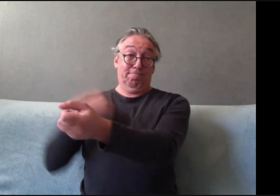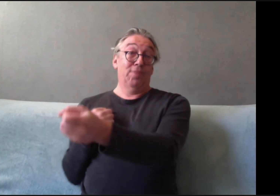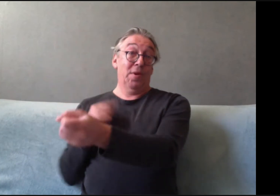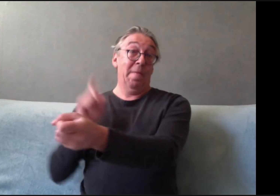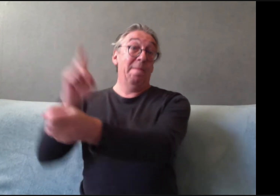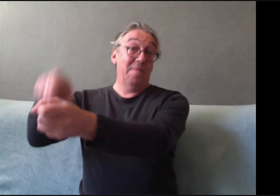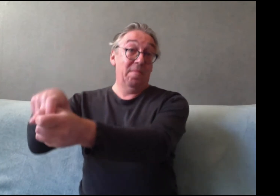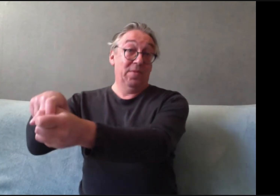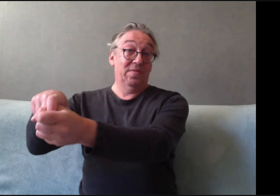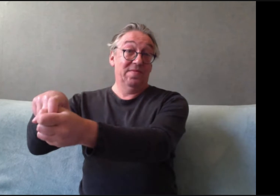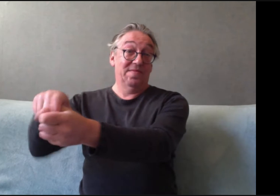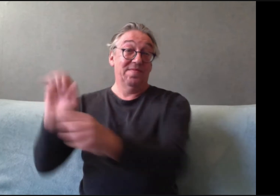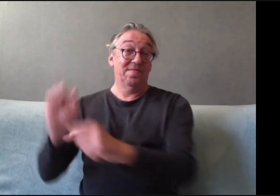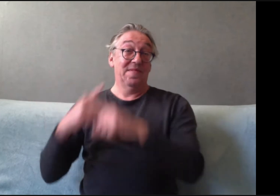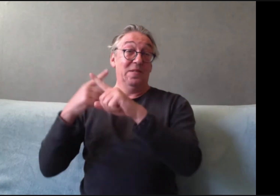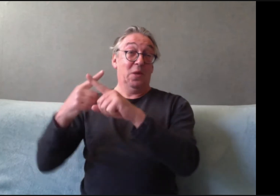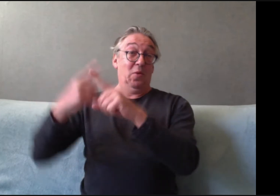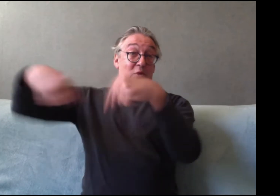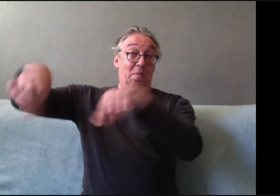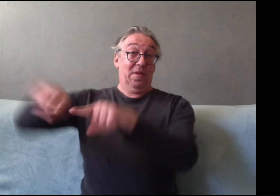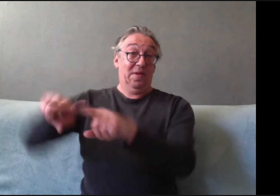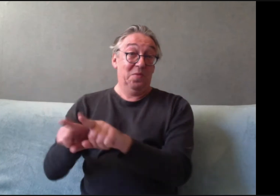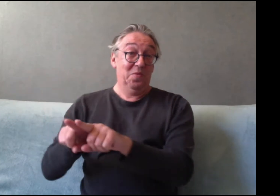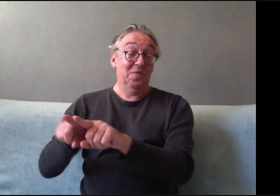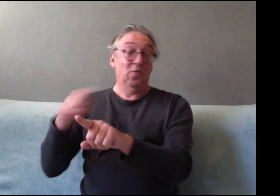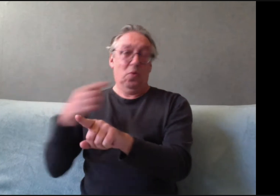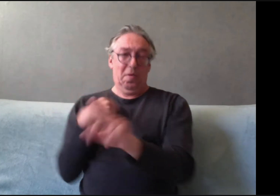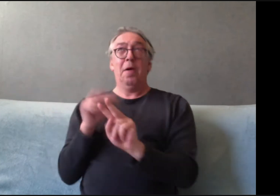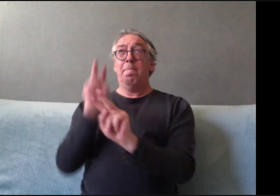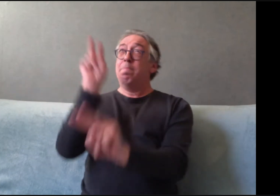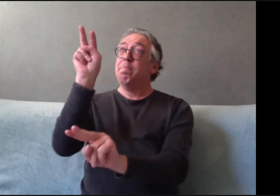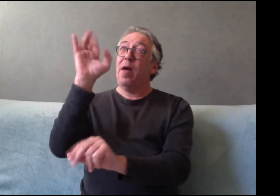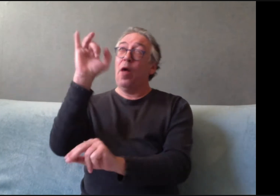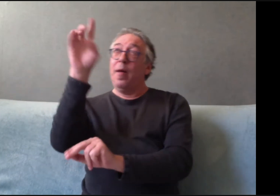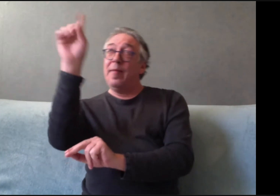Concerning Greece, from the very beginning